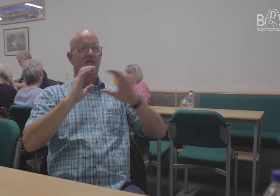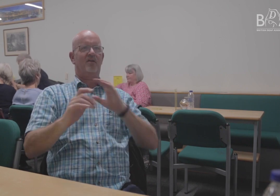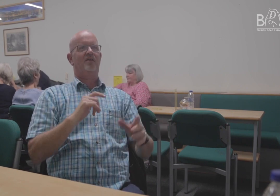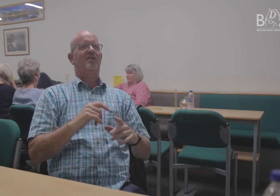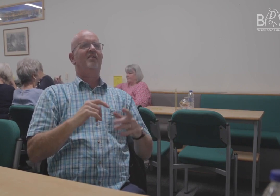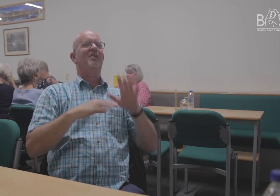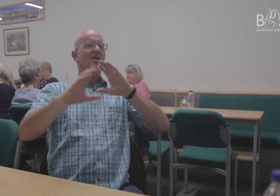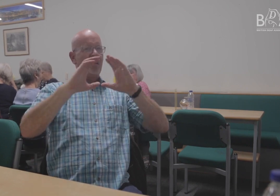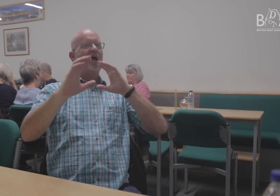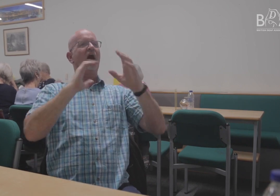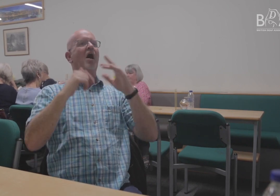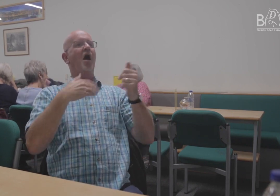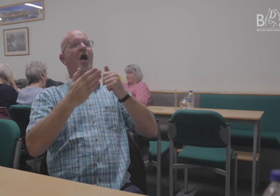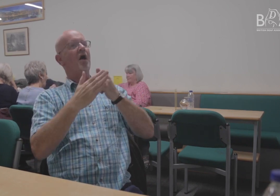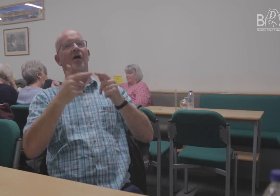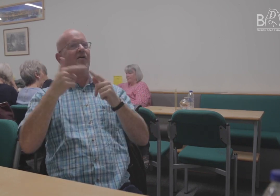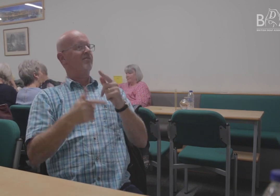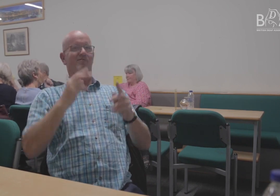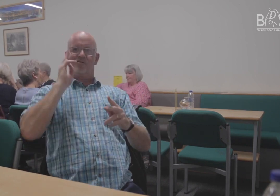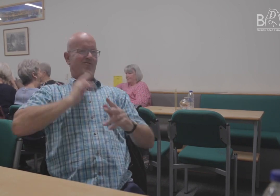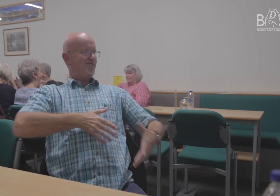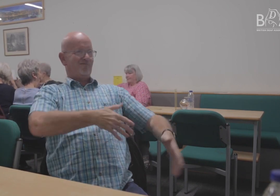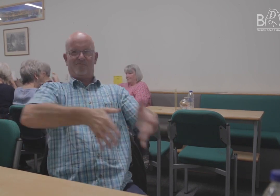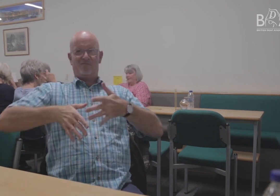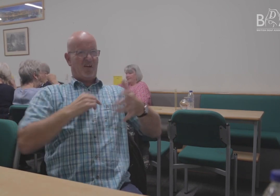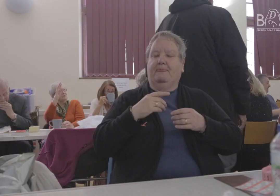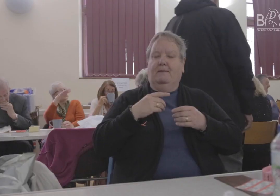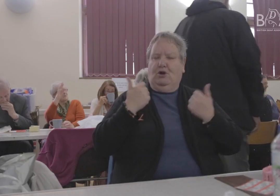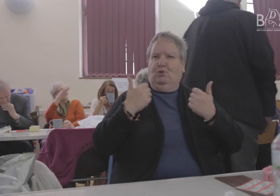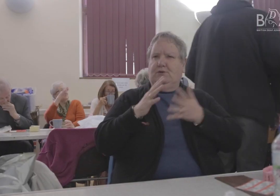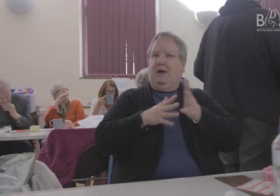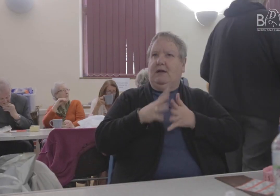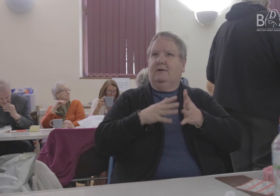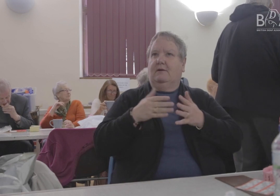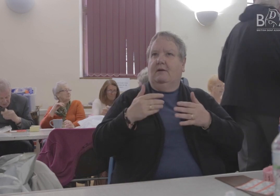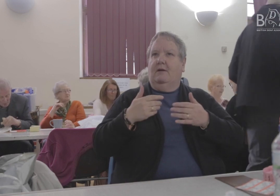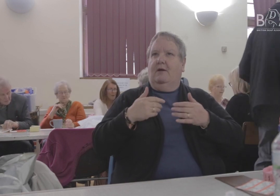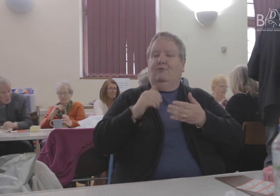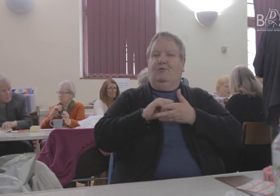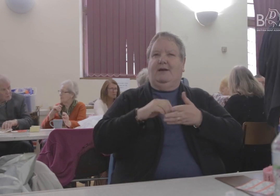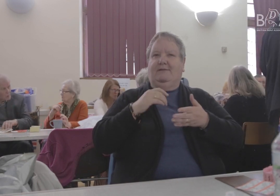it allows us to converse, discuss and connect. Sign language is very good.